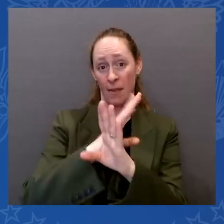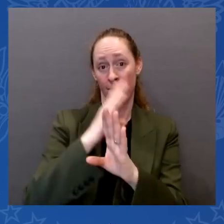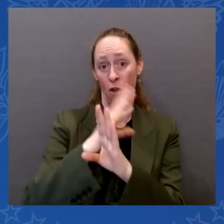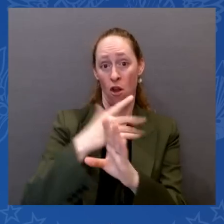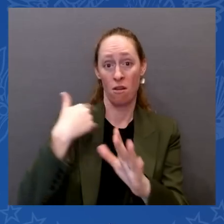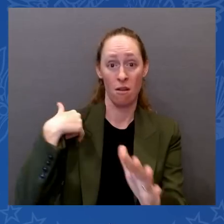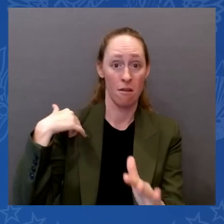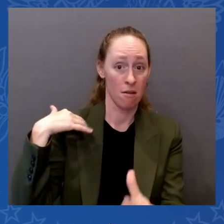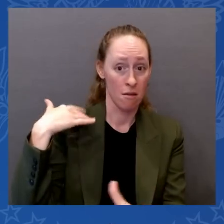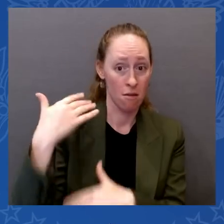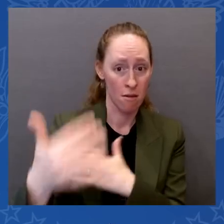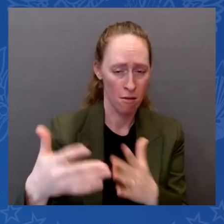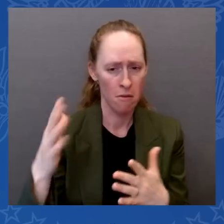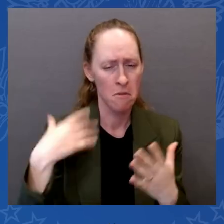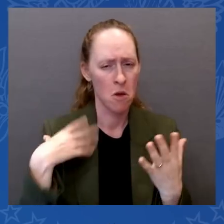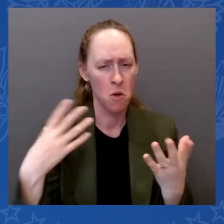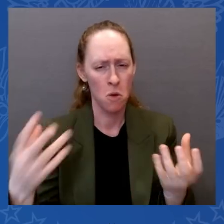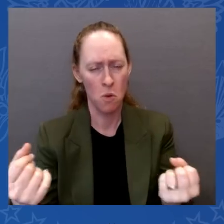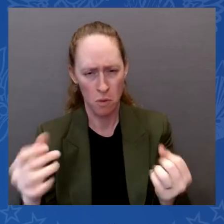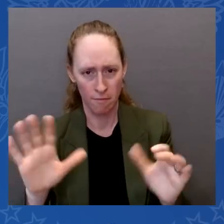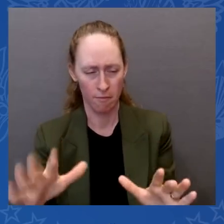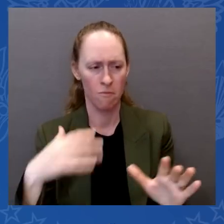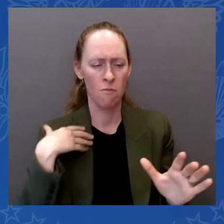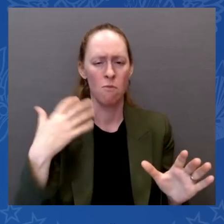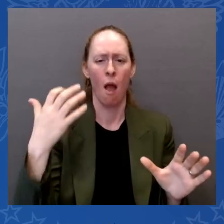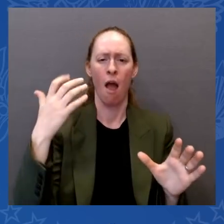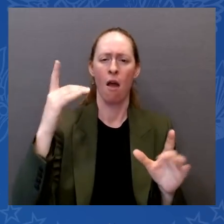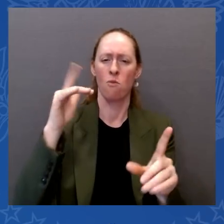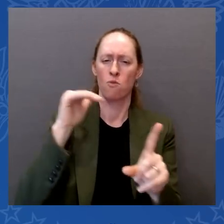you know, when I started to run for the presidency this time,